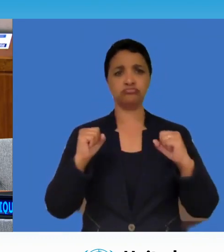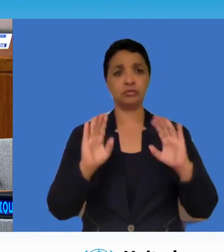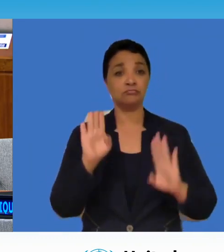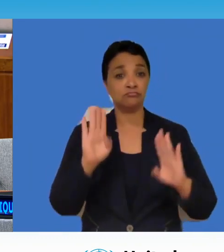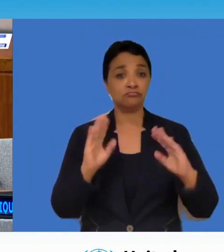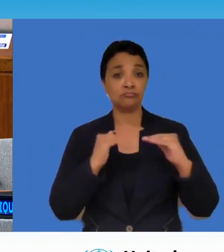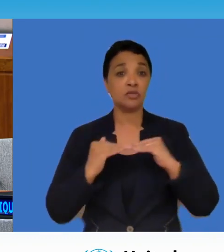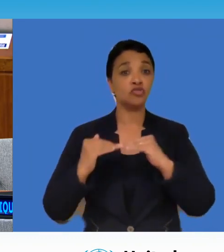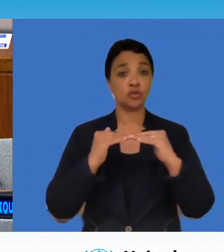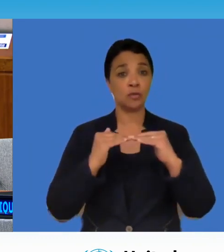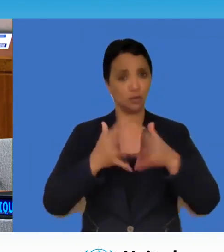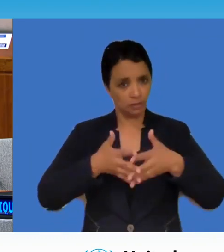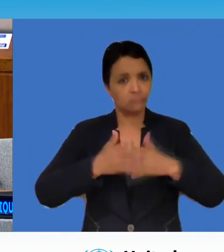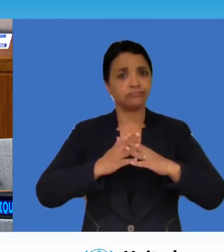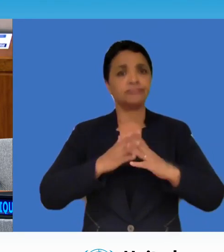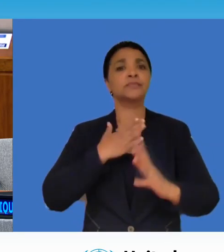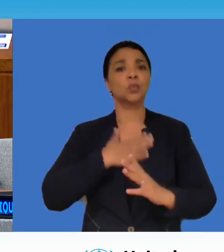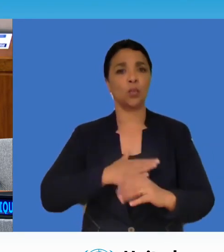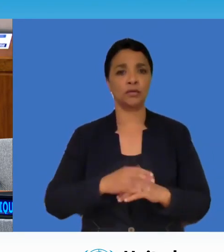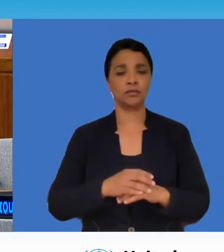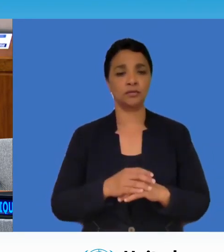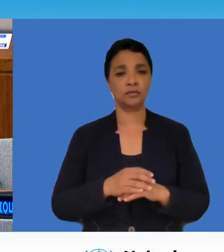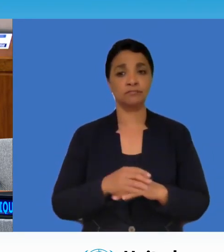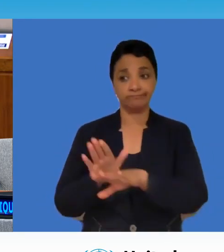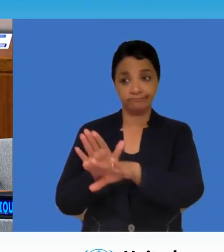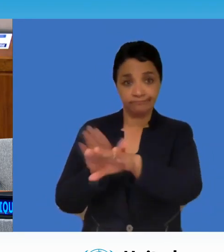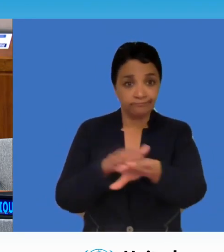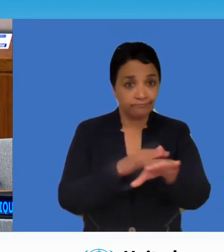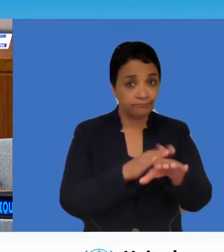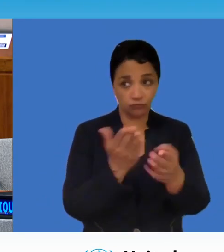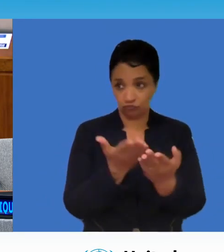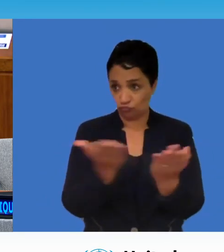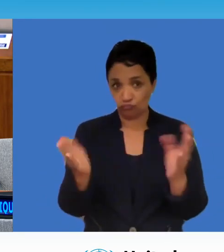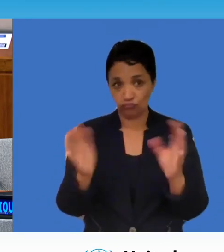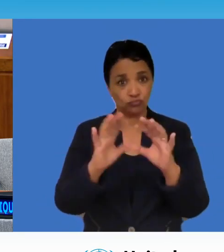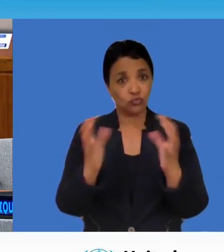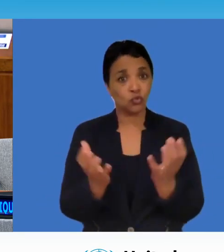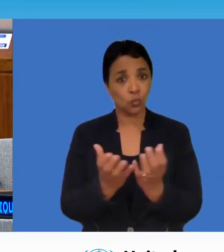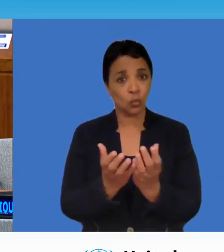we appeal to the International Community to extend effective support to the people and